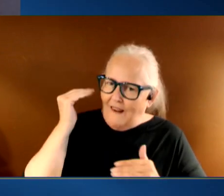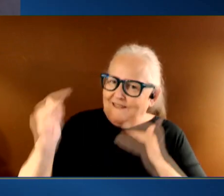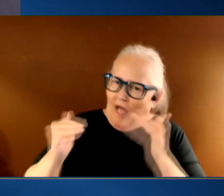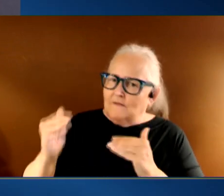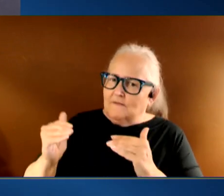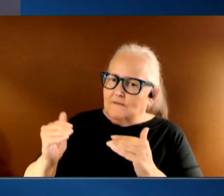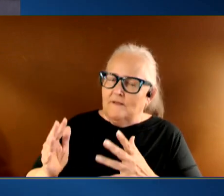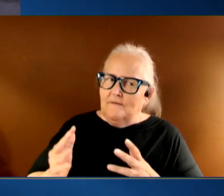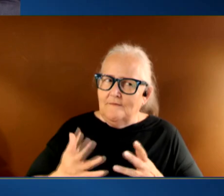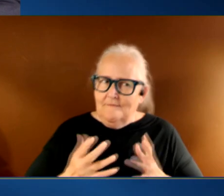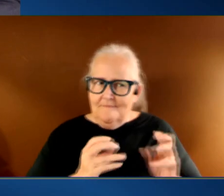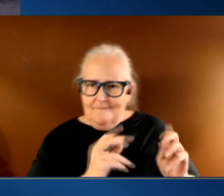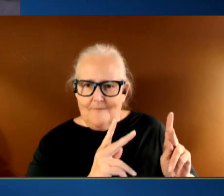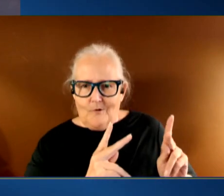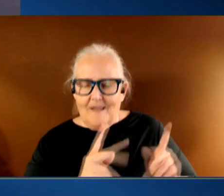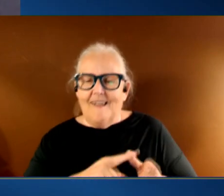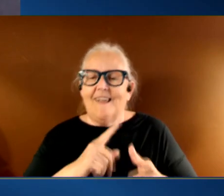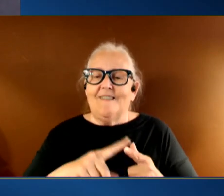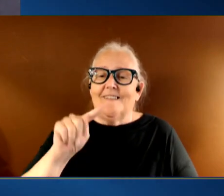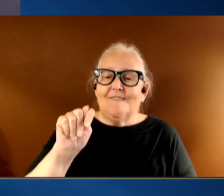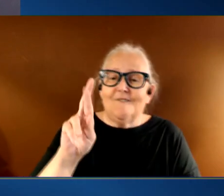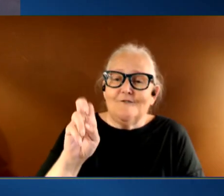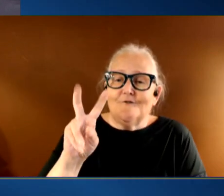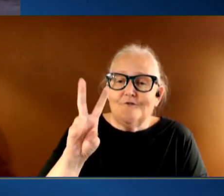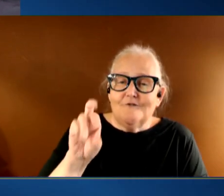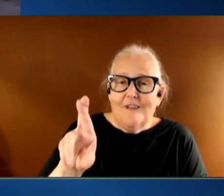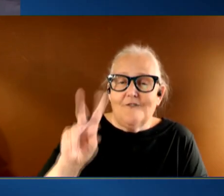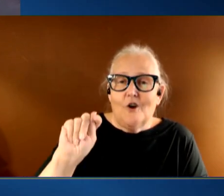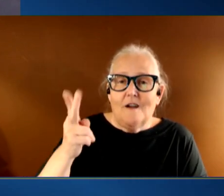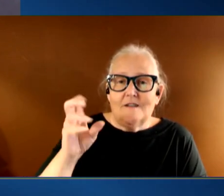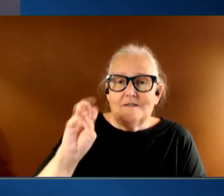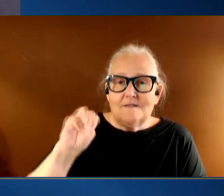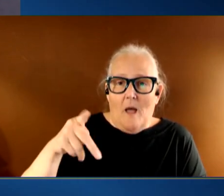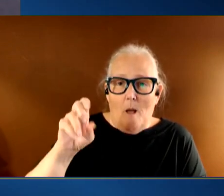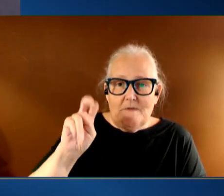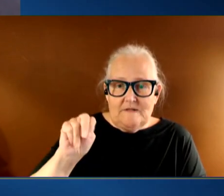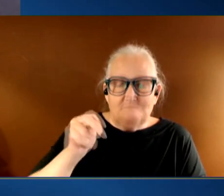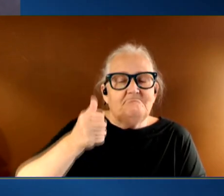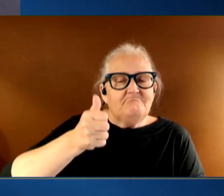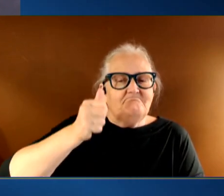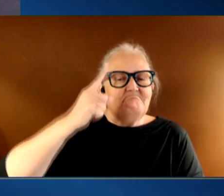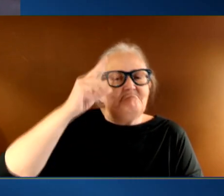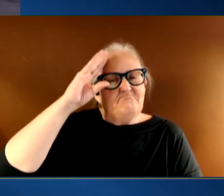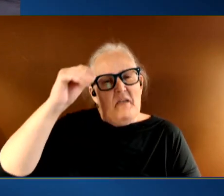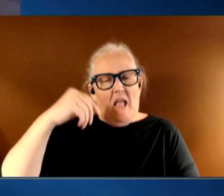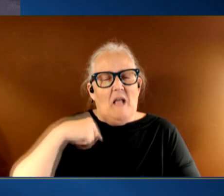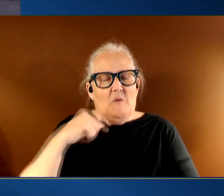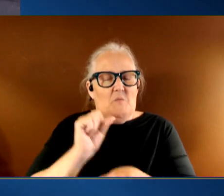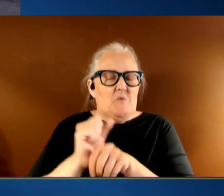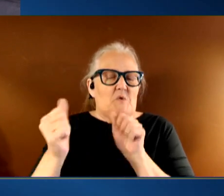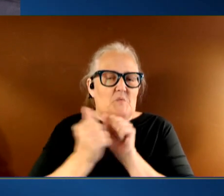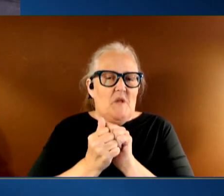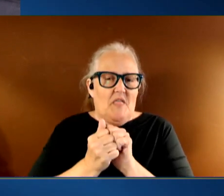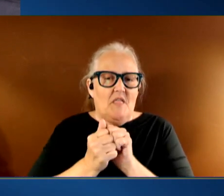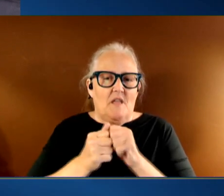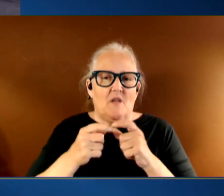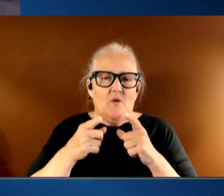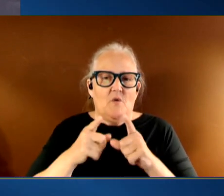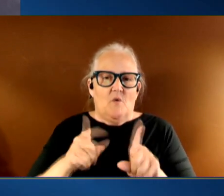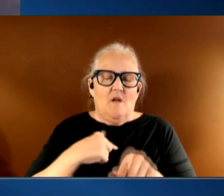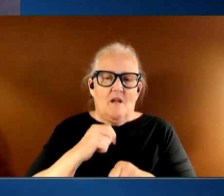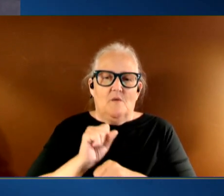Then Trevor Thompson, a man that I worked with during my time with the SCDAA, said